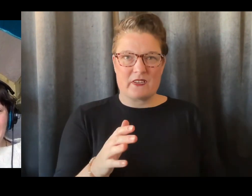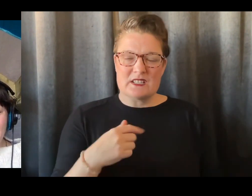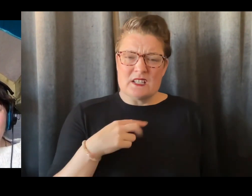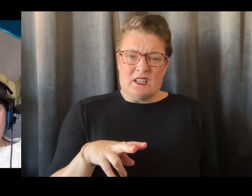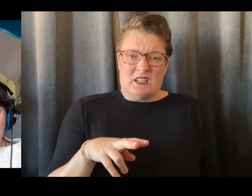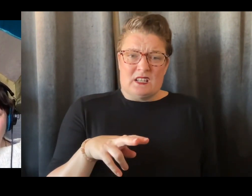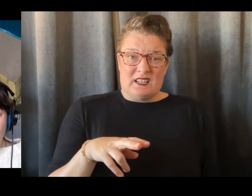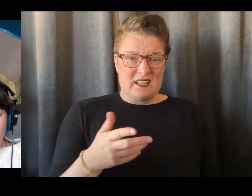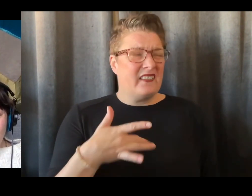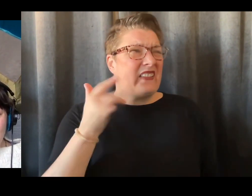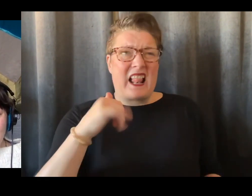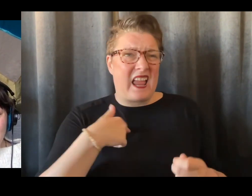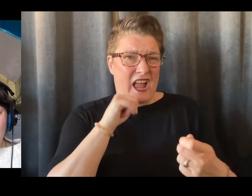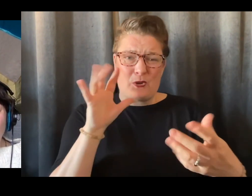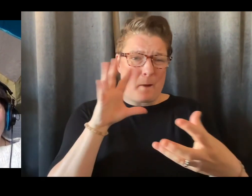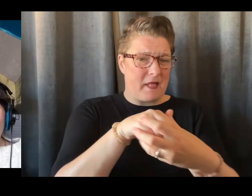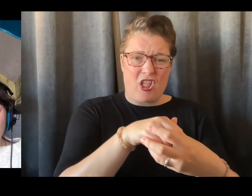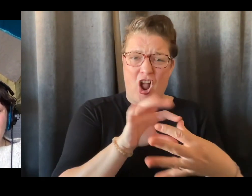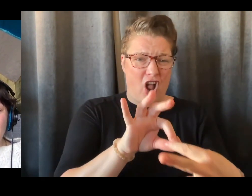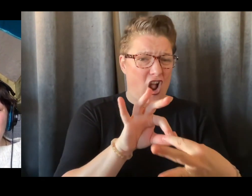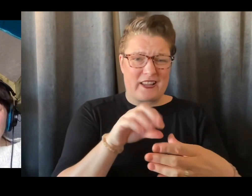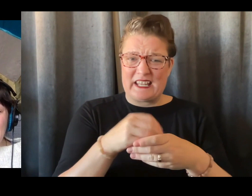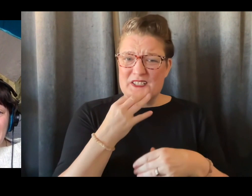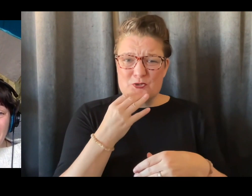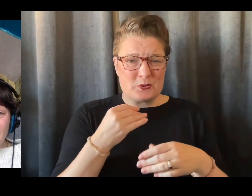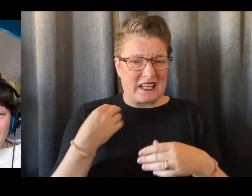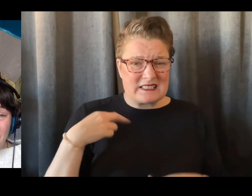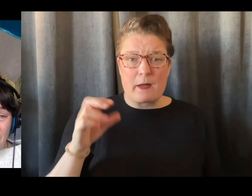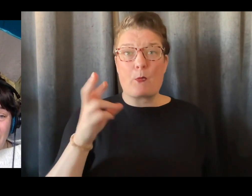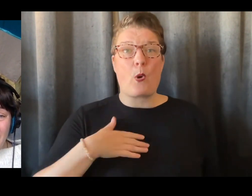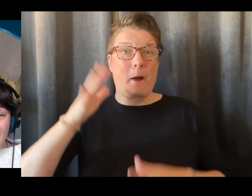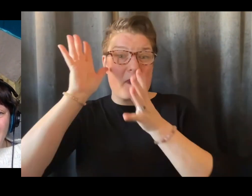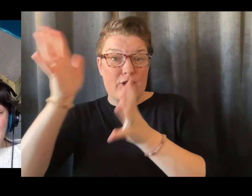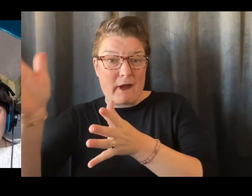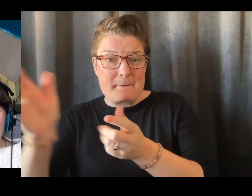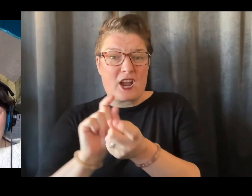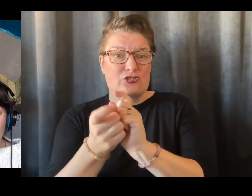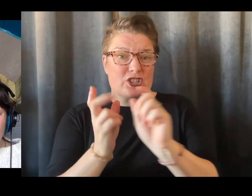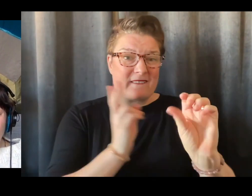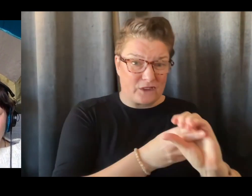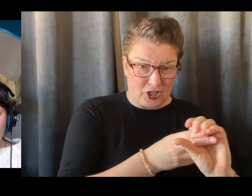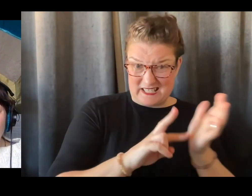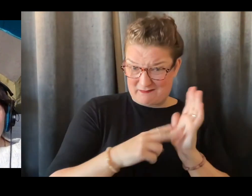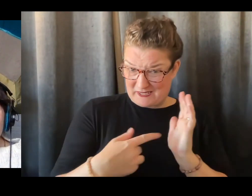Nomy: Mm-hmm. Rebekah: Or like, my grandparents converted, am I really Jewish, like all the different stories.